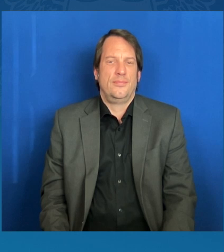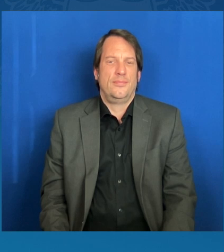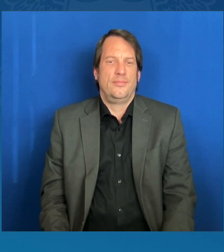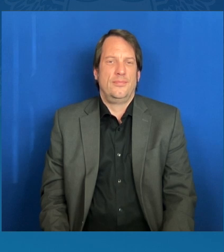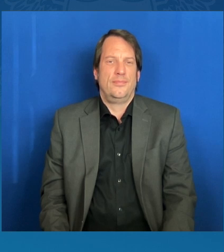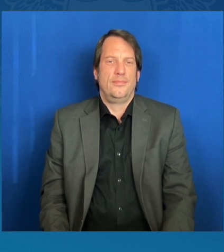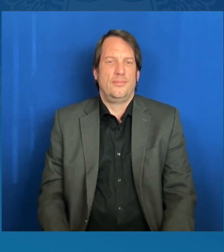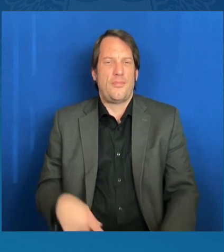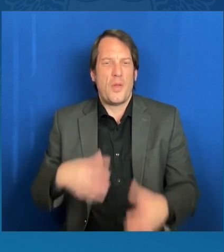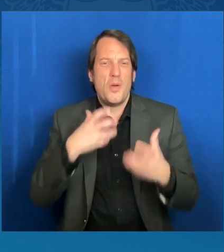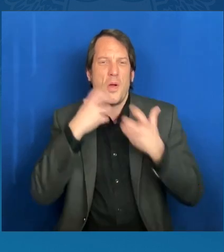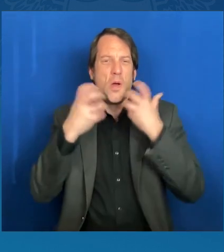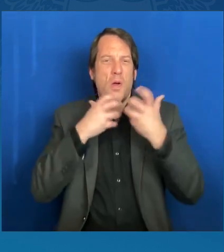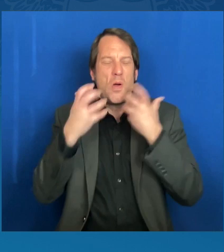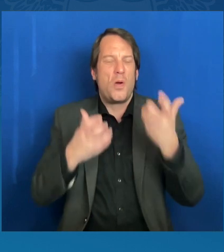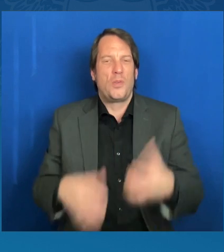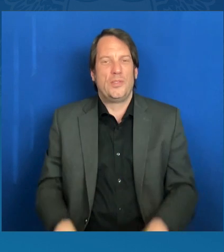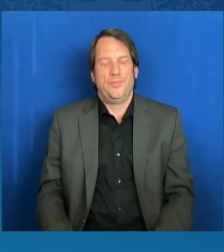Mr. Tillmon: Good afternoon, ladies and gentlemen.